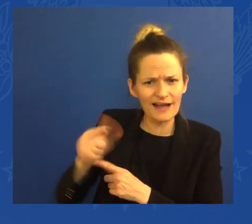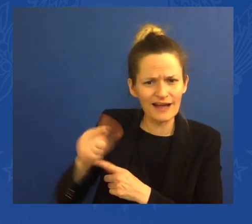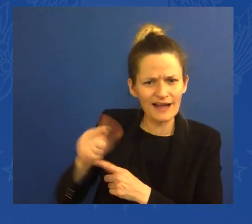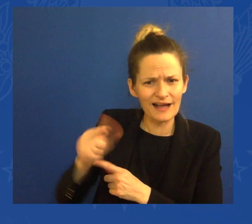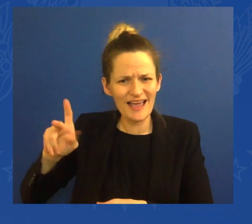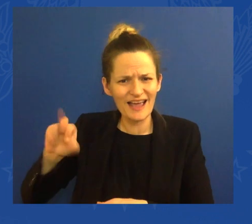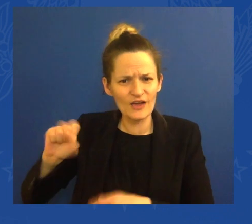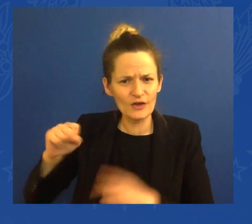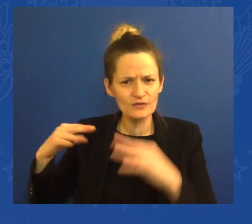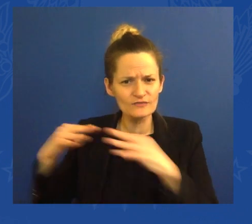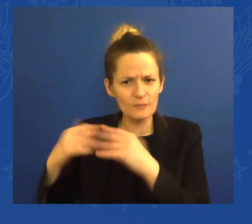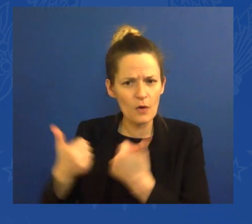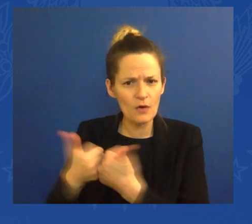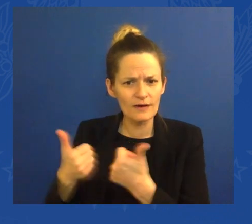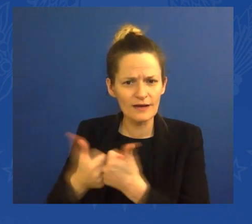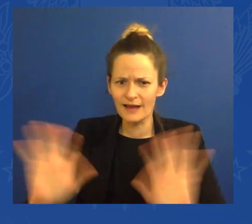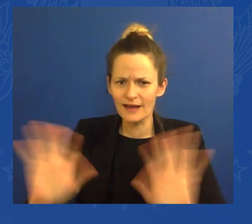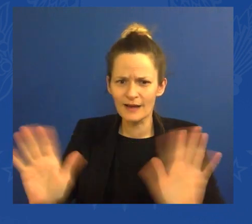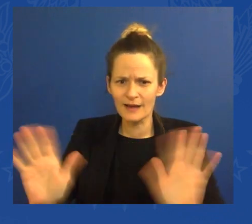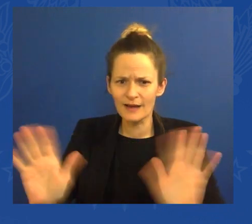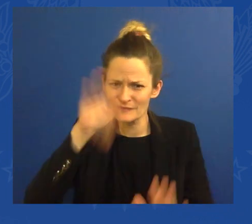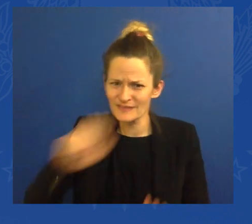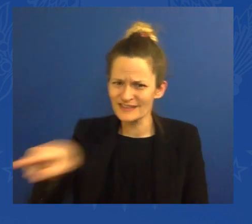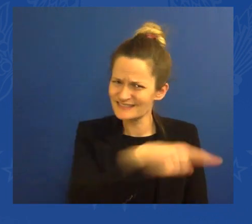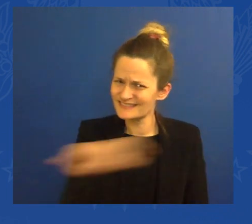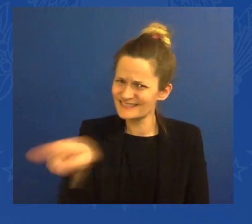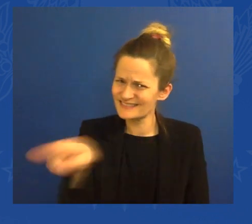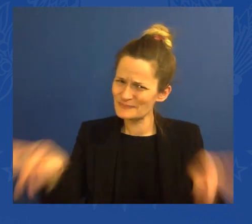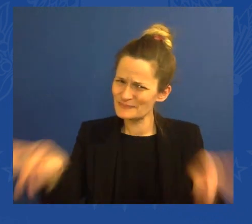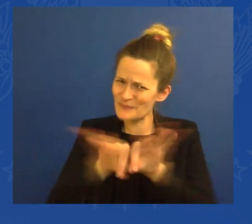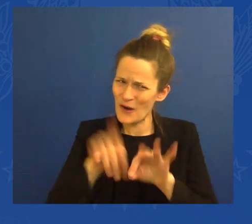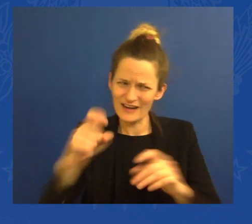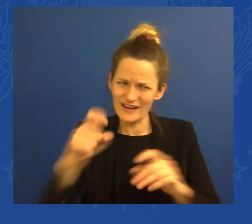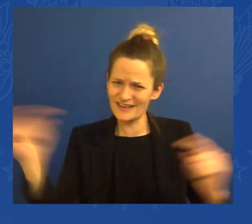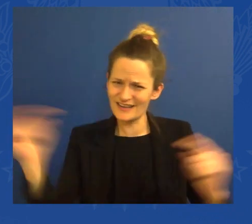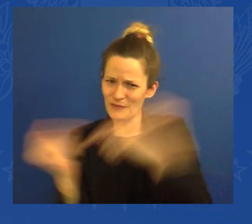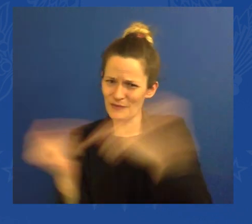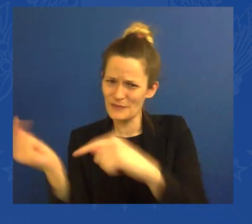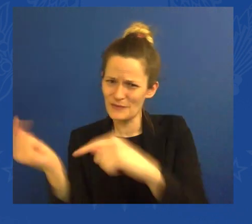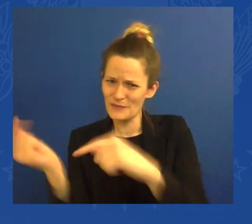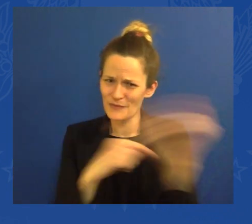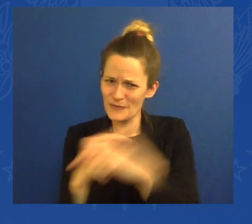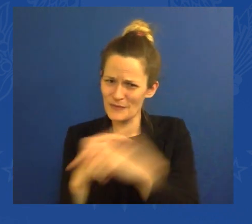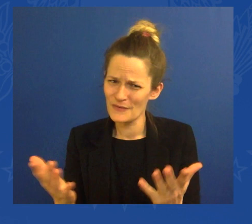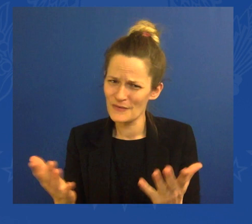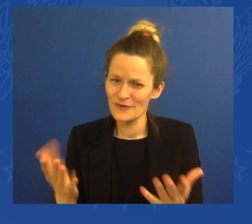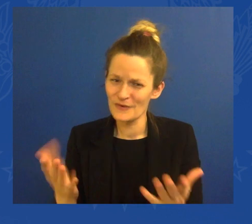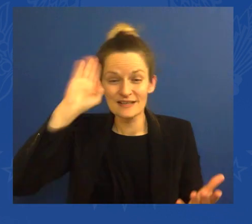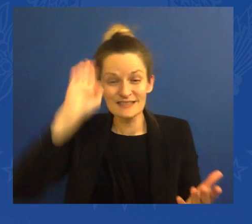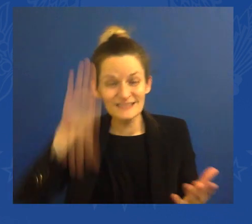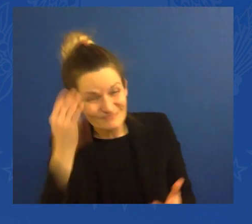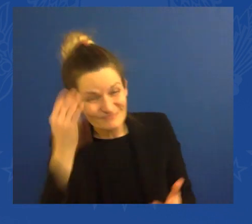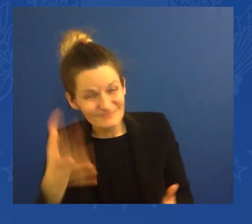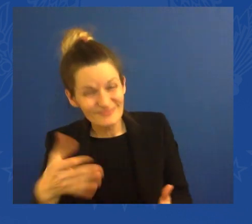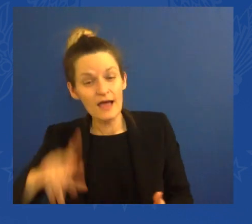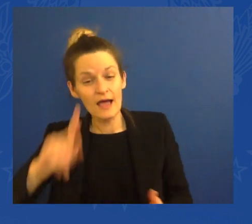Well, we don't much in Philadelphia and Pittsburgh, but that's a different story. In addition, even more funding is available to the states